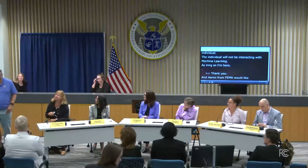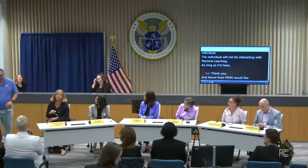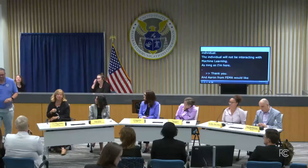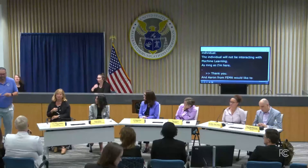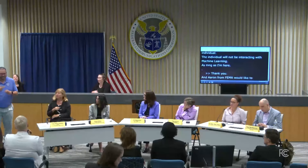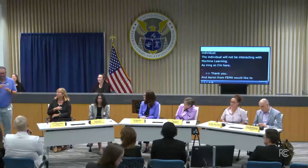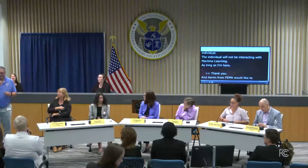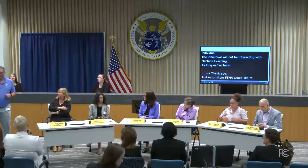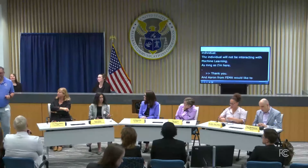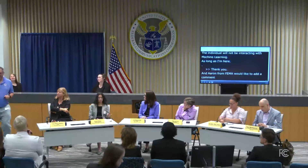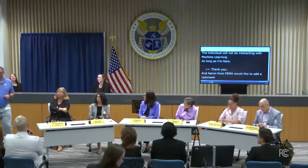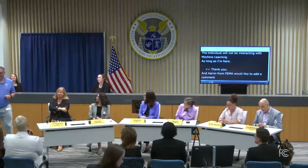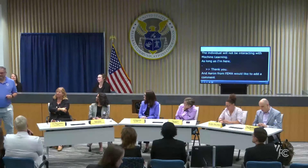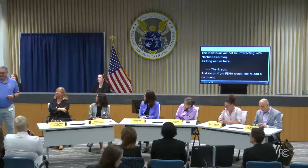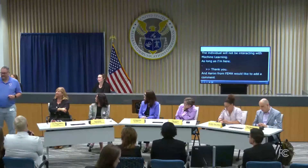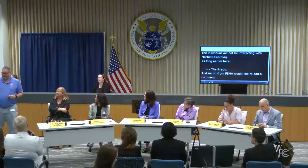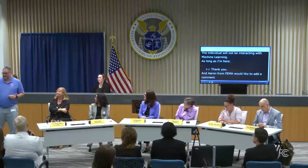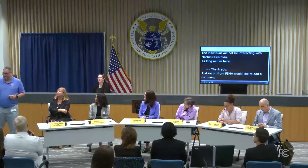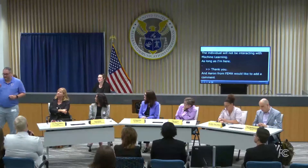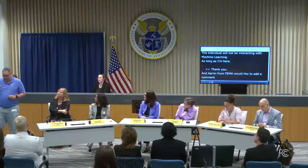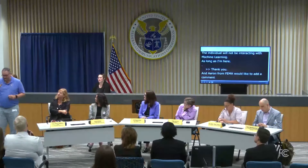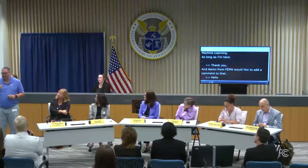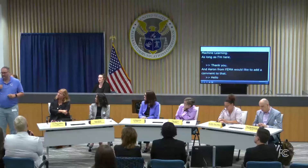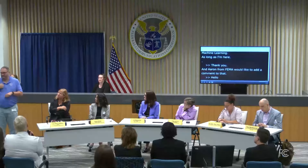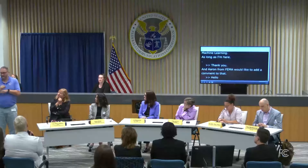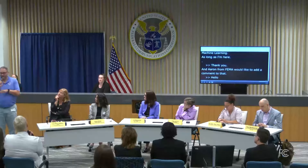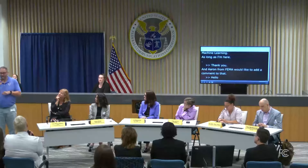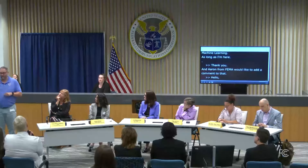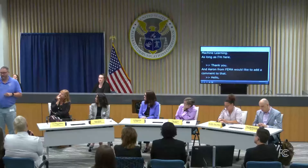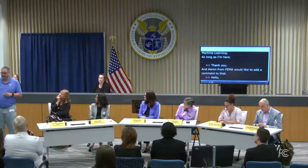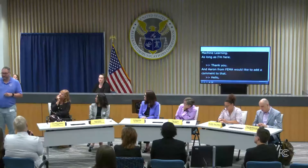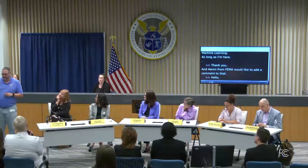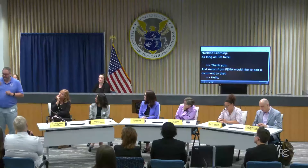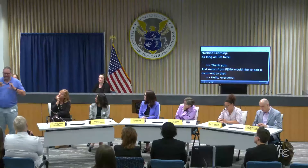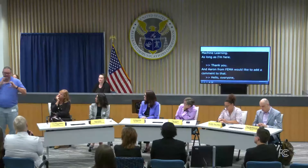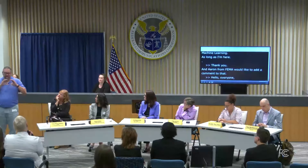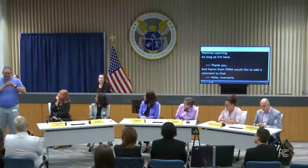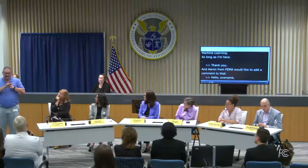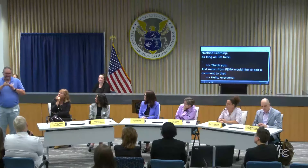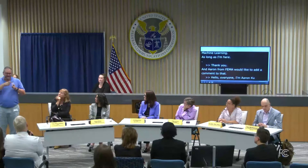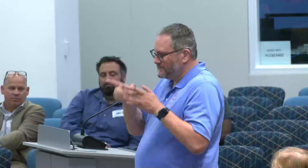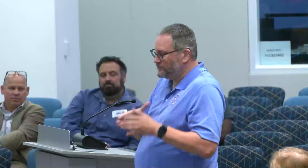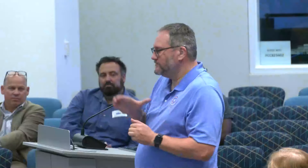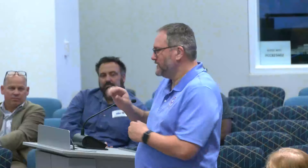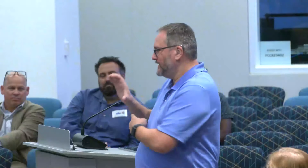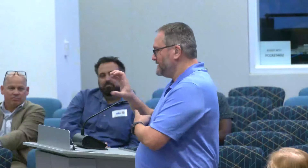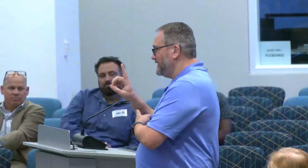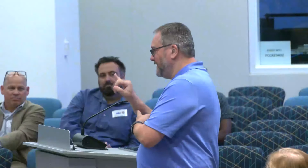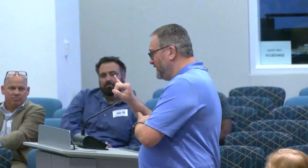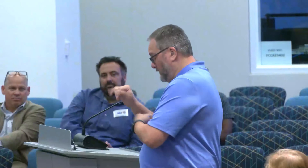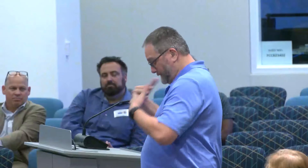AS LONG AS I'M HERE. THANK YOU. AND AARON FROM FEMA WOULD LIKE TO ADD A COMMENT TO